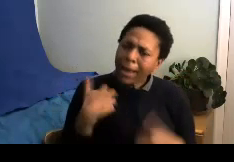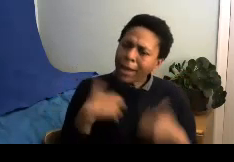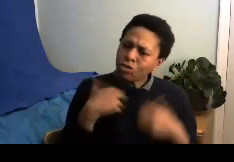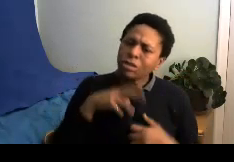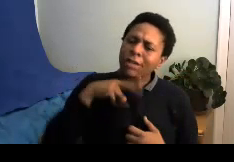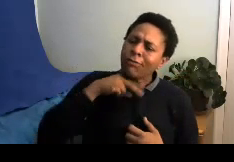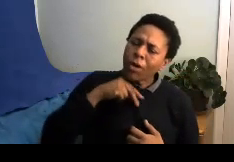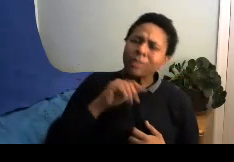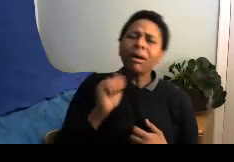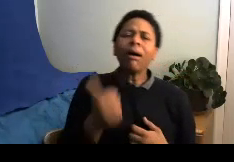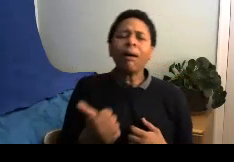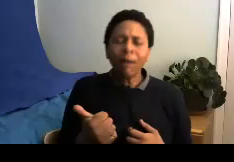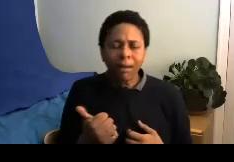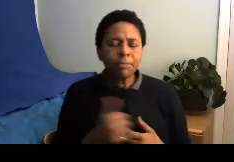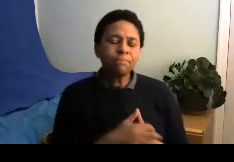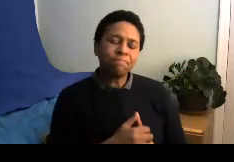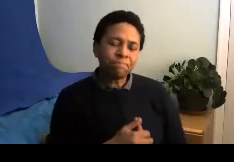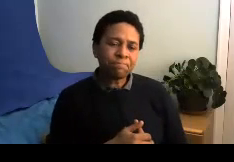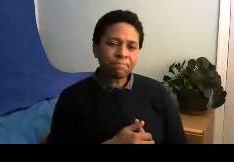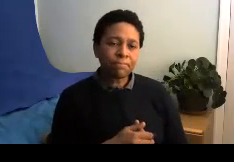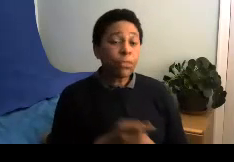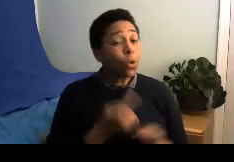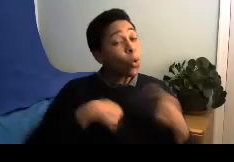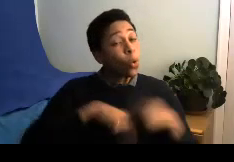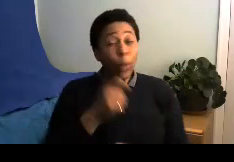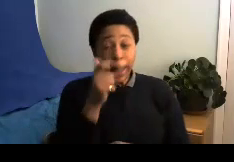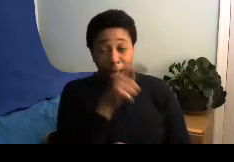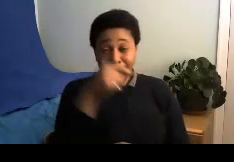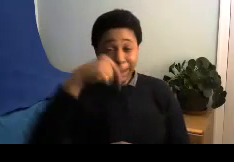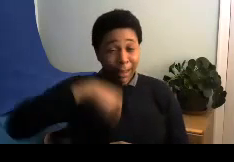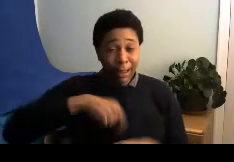know, we're so lucky in this country, because we've got like